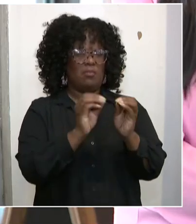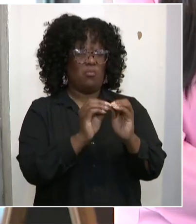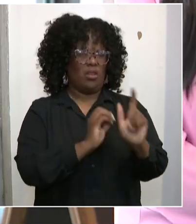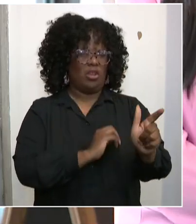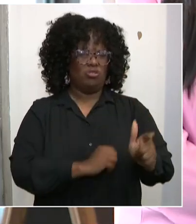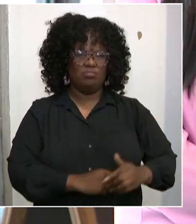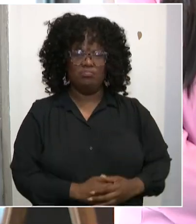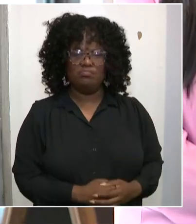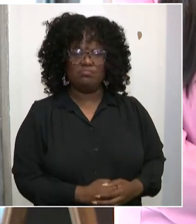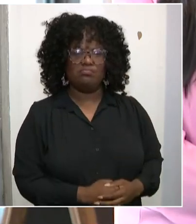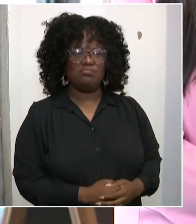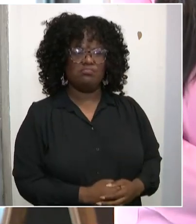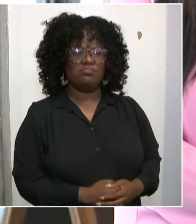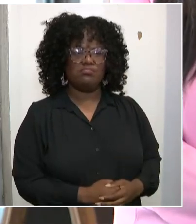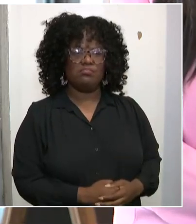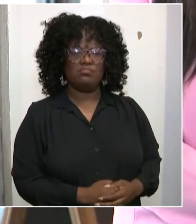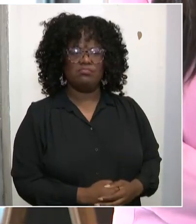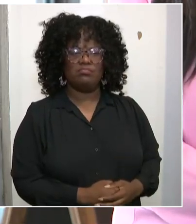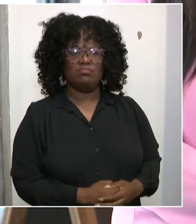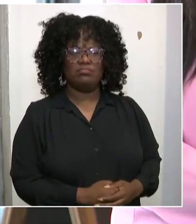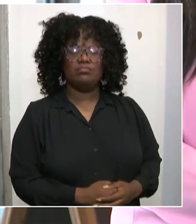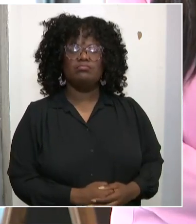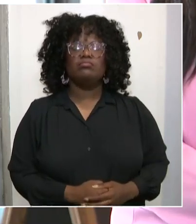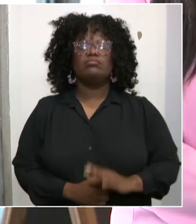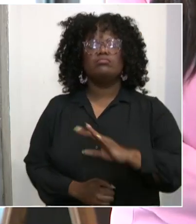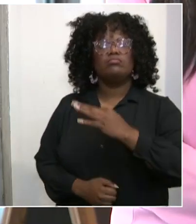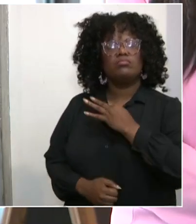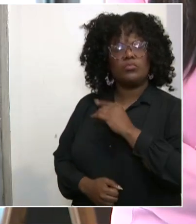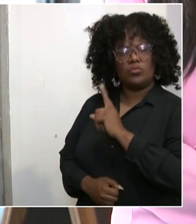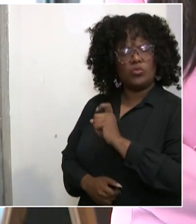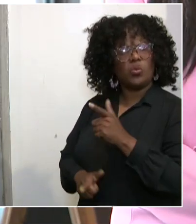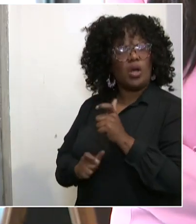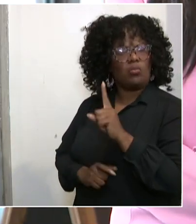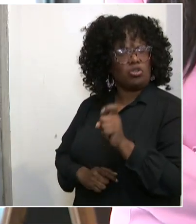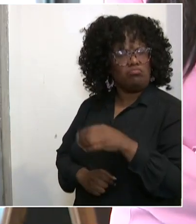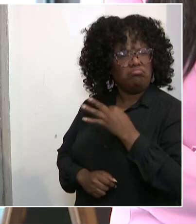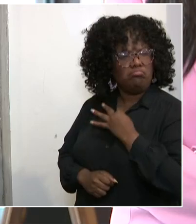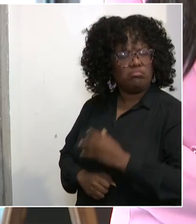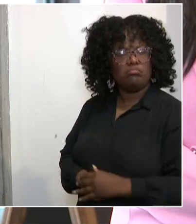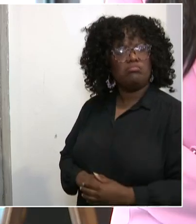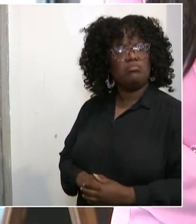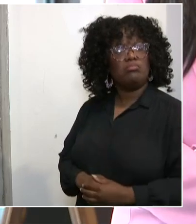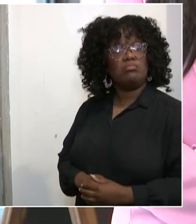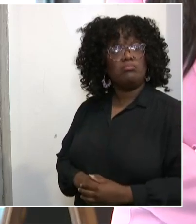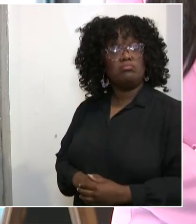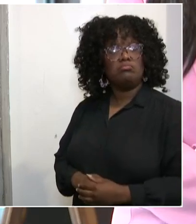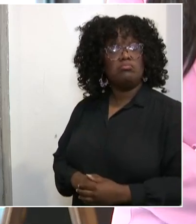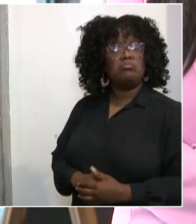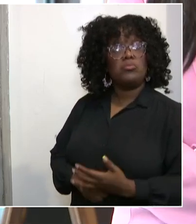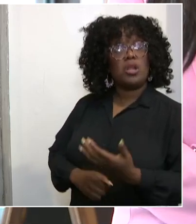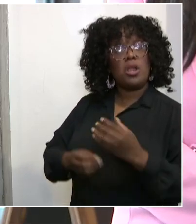Quick question, do you have an estimate of how many visitors you expect to come to DC over the week? I don't,